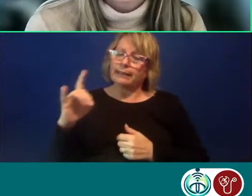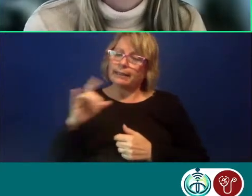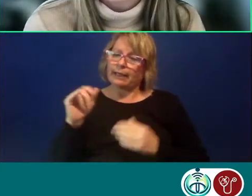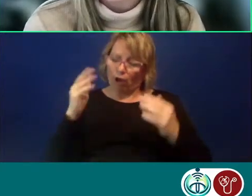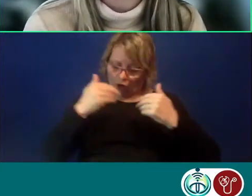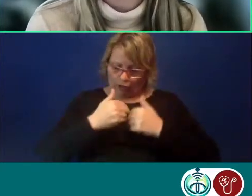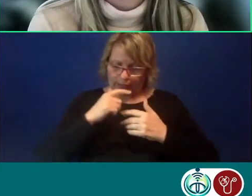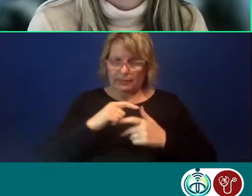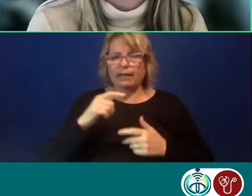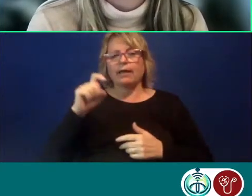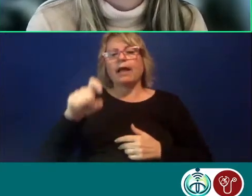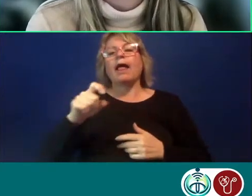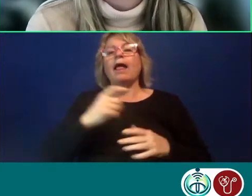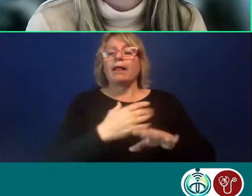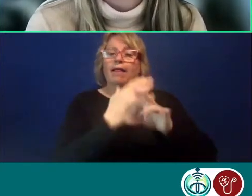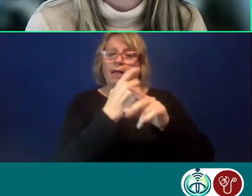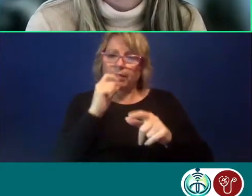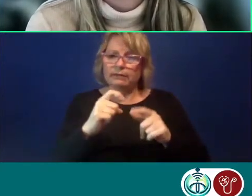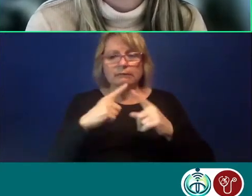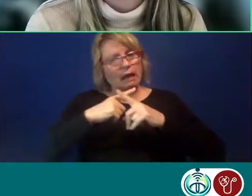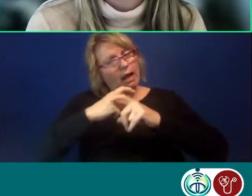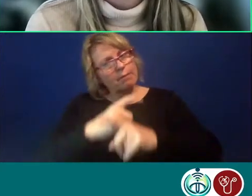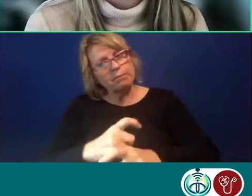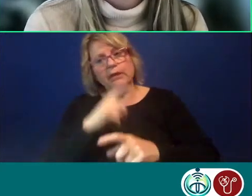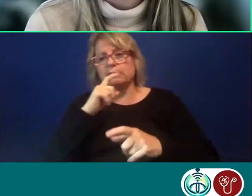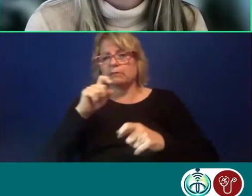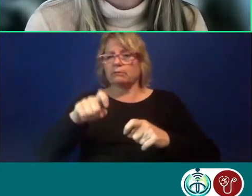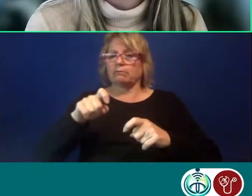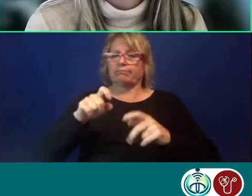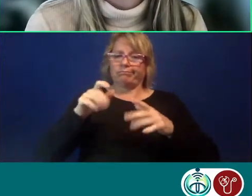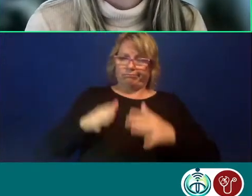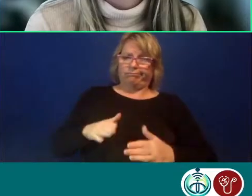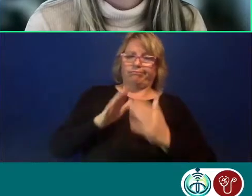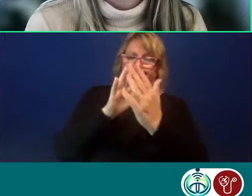that require consideration during patient encounters. And I think also remembering